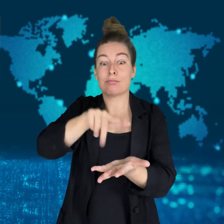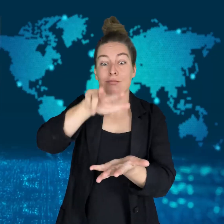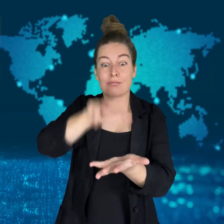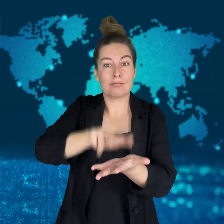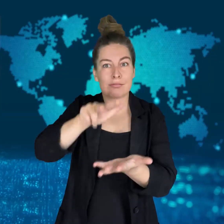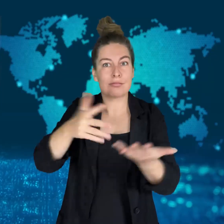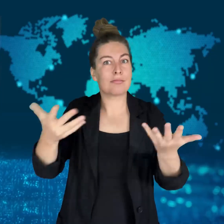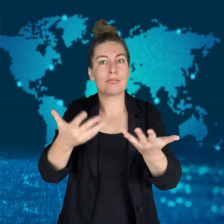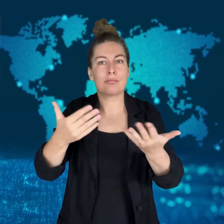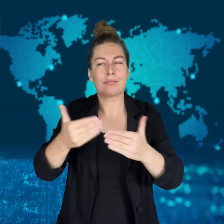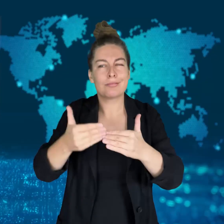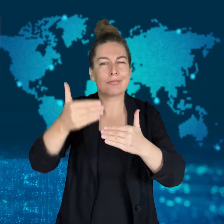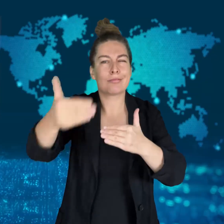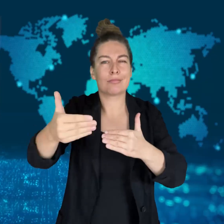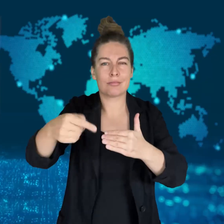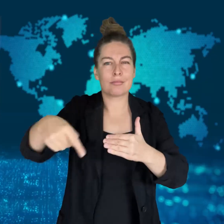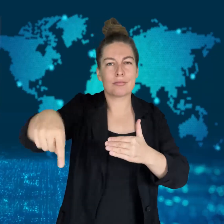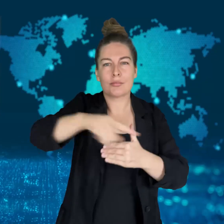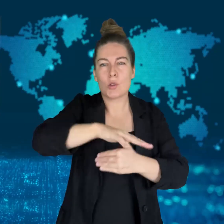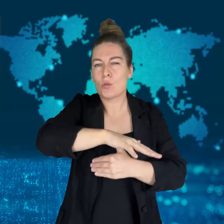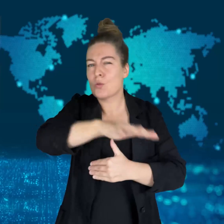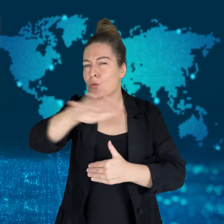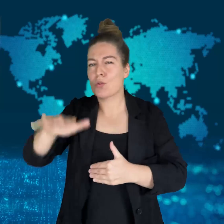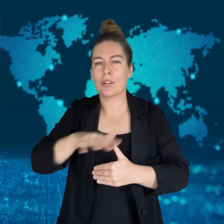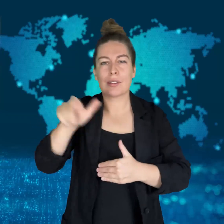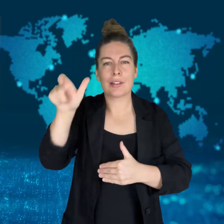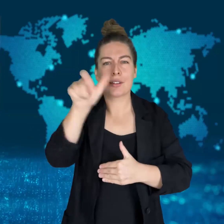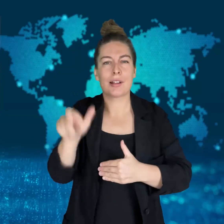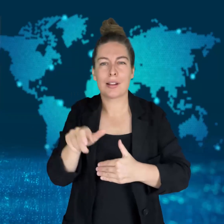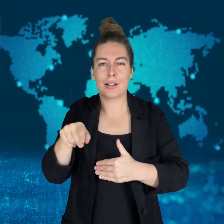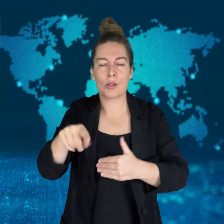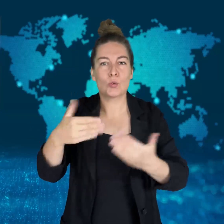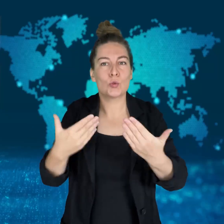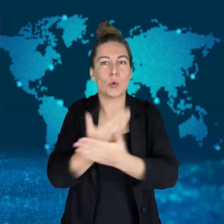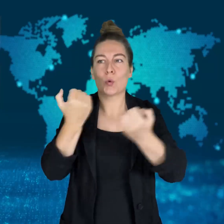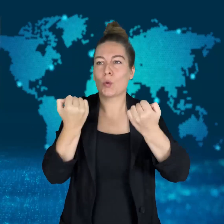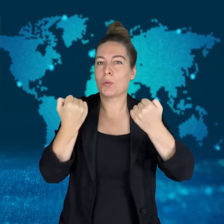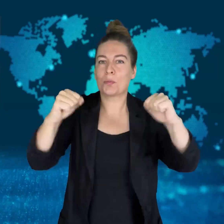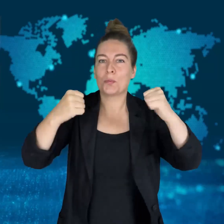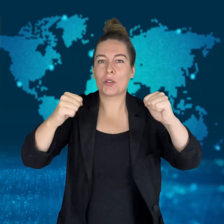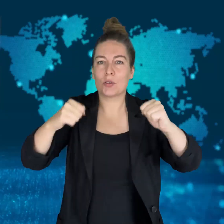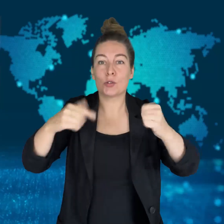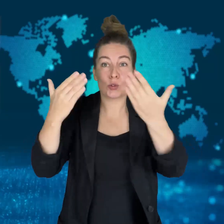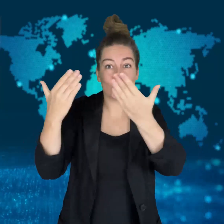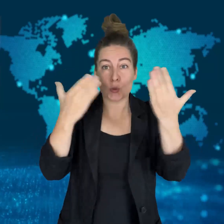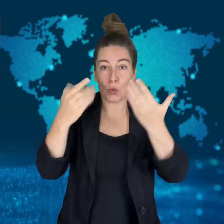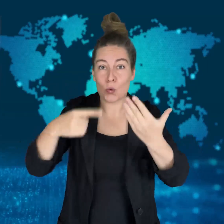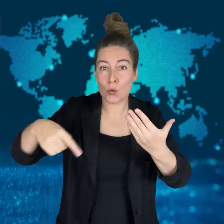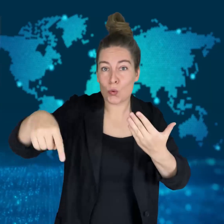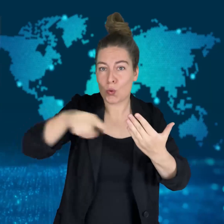The two parliament chambers supported the measures unanimously.